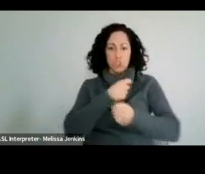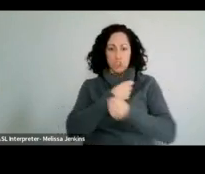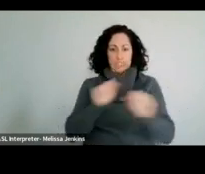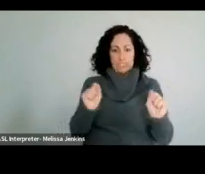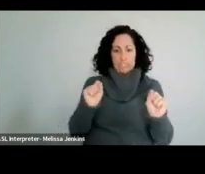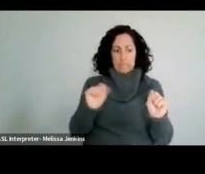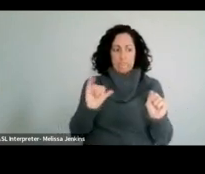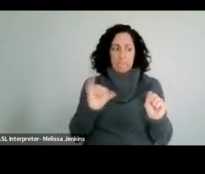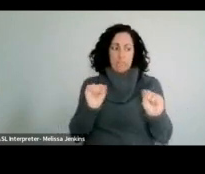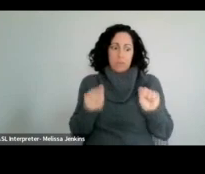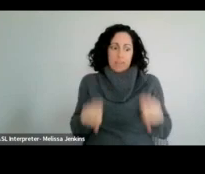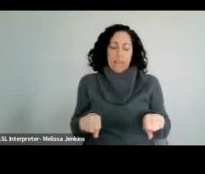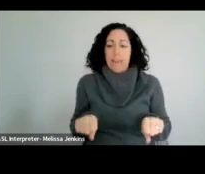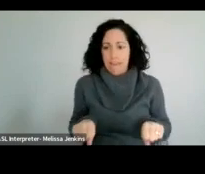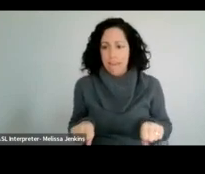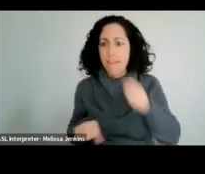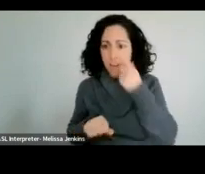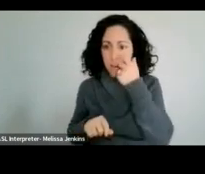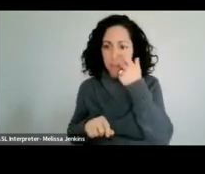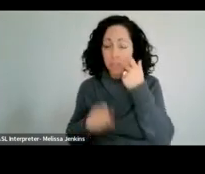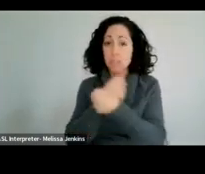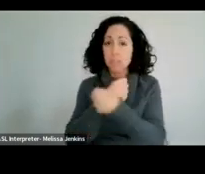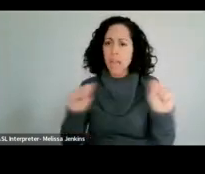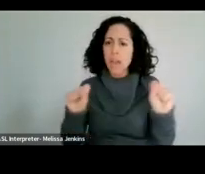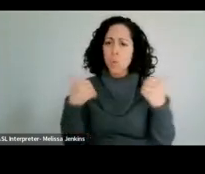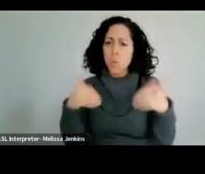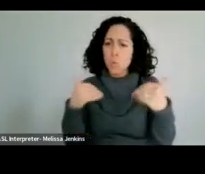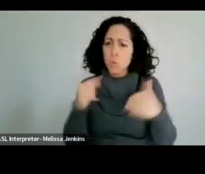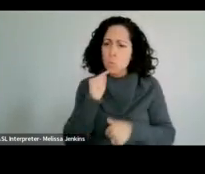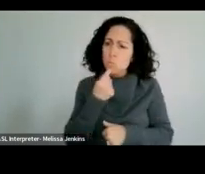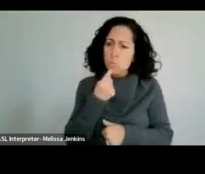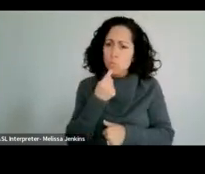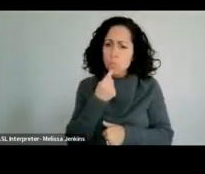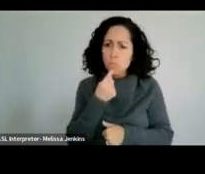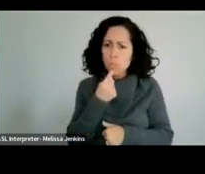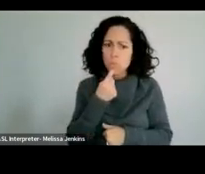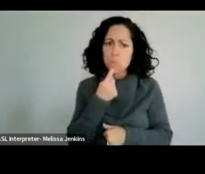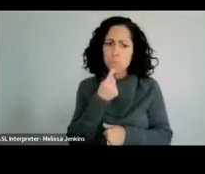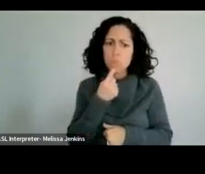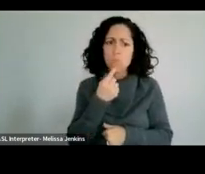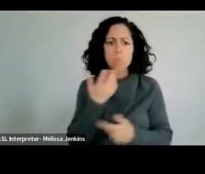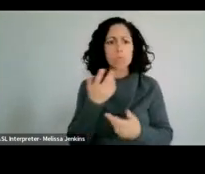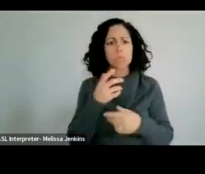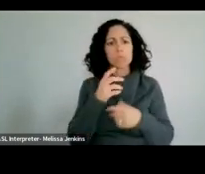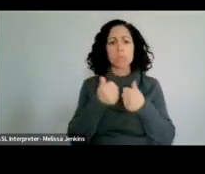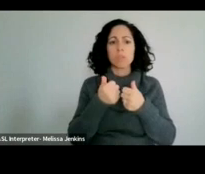We take safety very seriously and continue to work with regulatory authorities